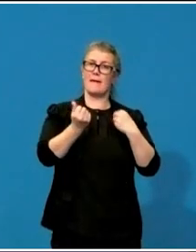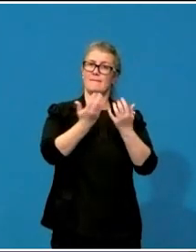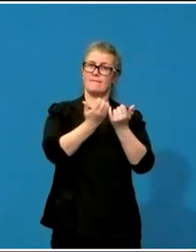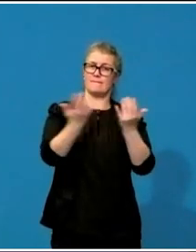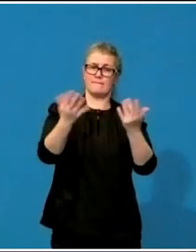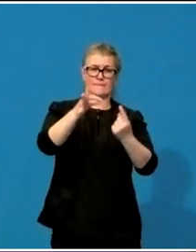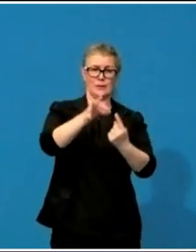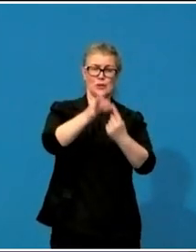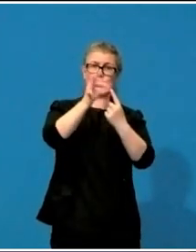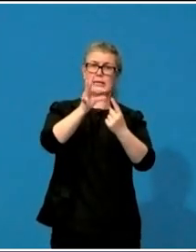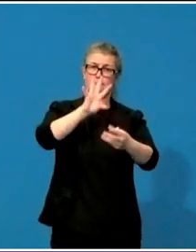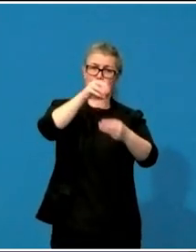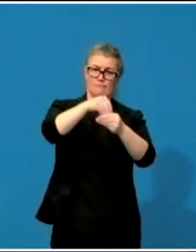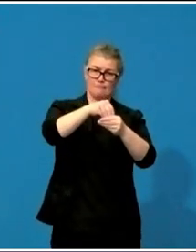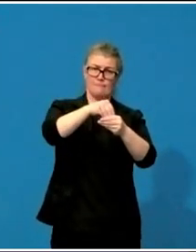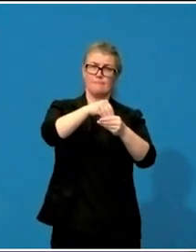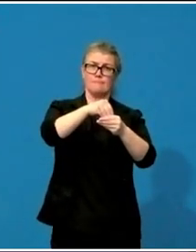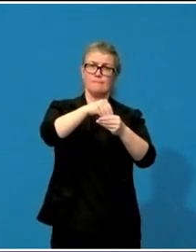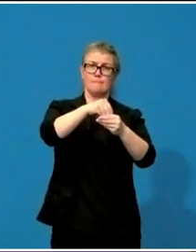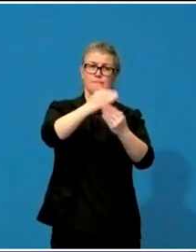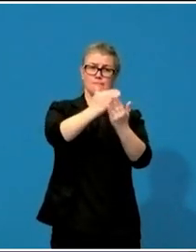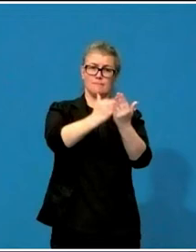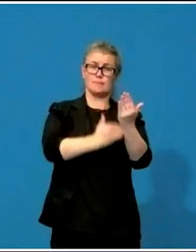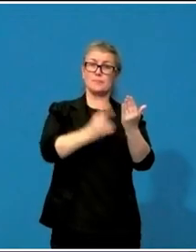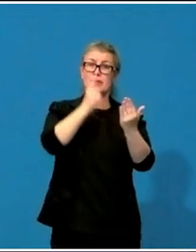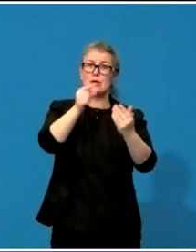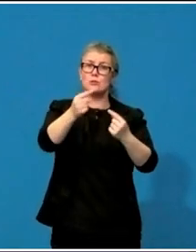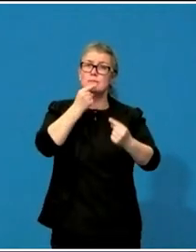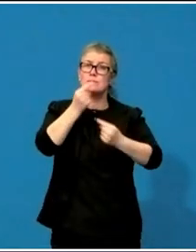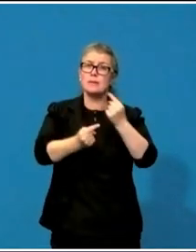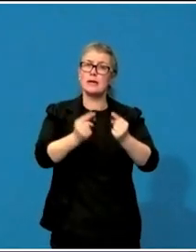Can you explain to the Commissioners what you do and for whom you do it?